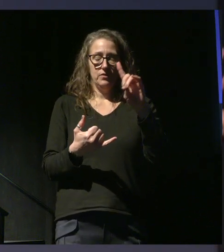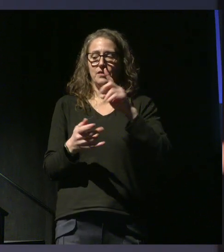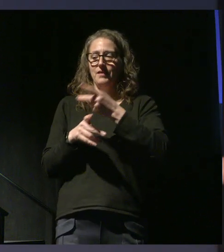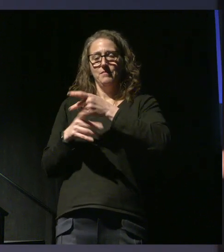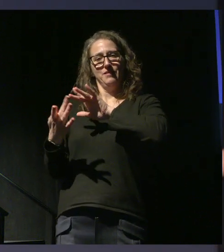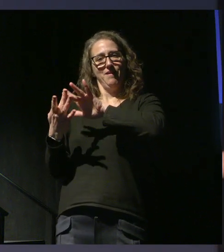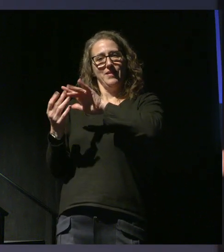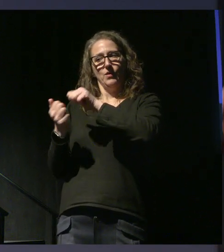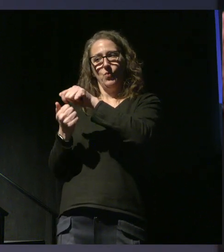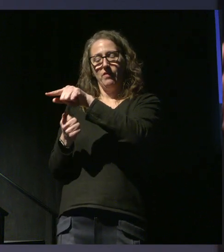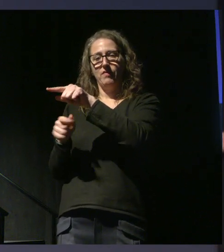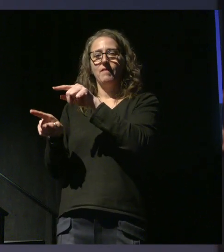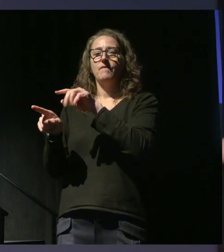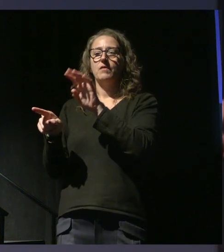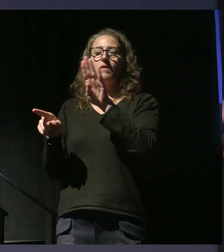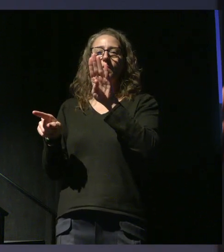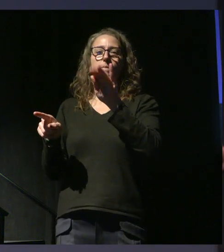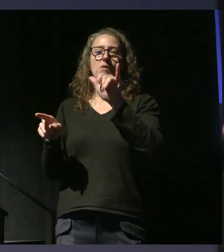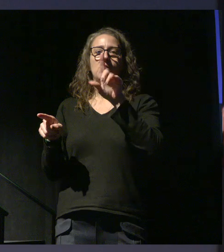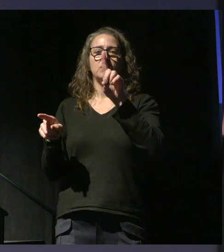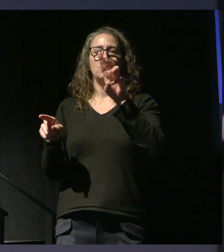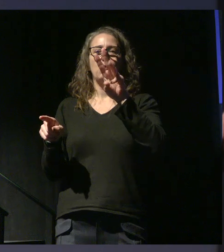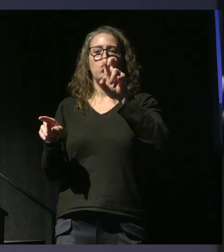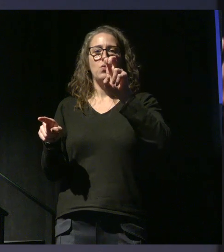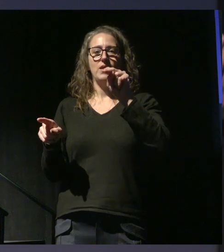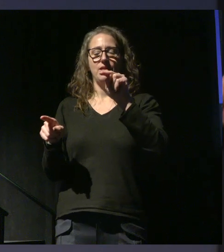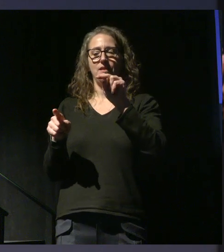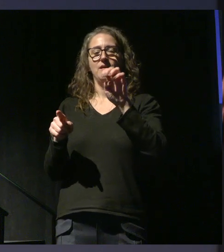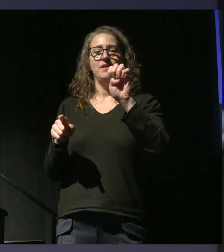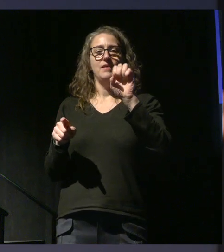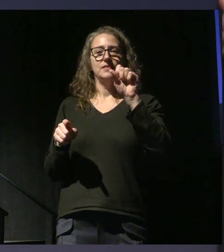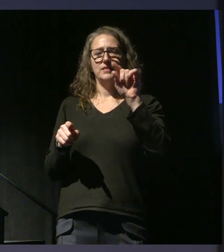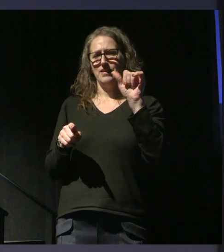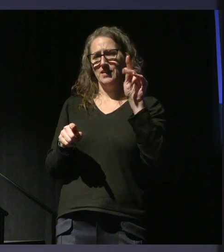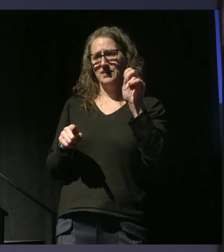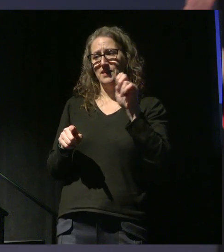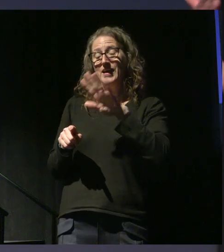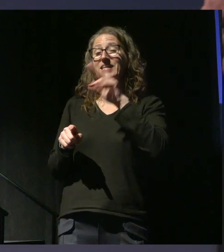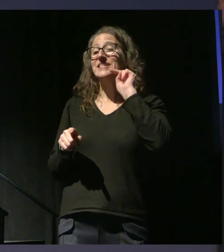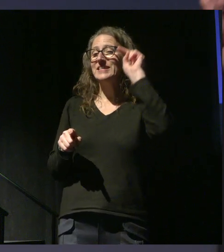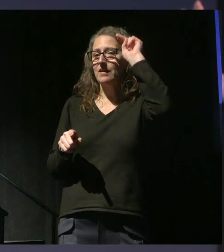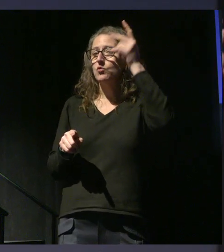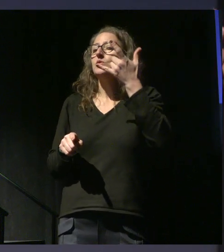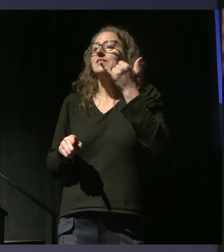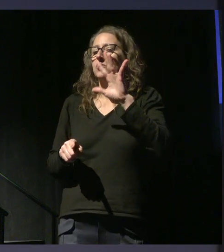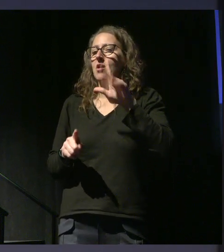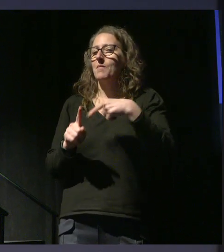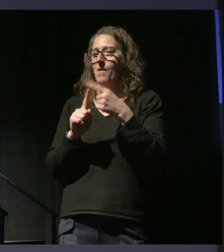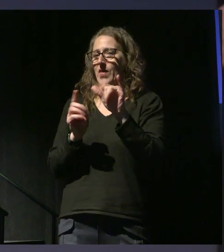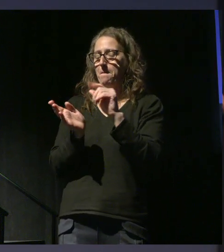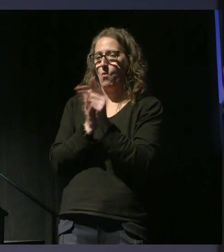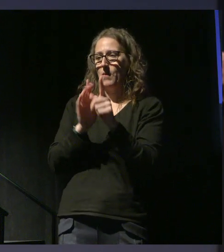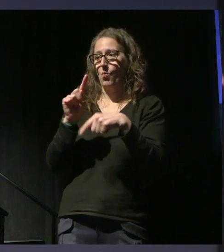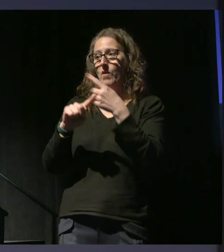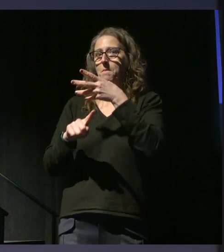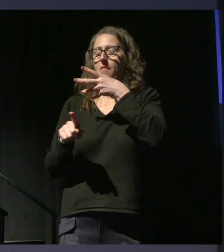Baldwin's nieces and nephews still talk about that moment of his mother's panic, and then the relief of knowing